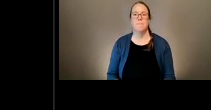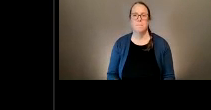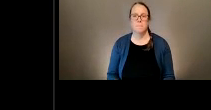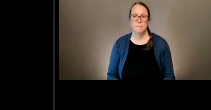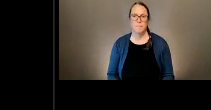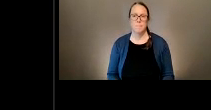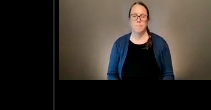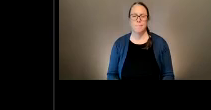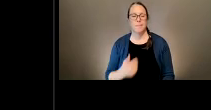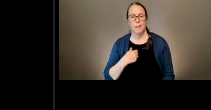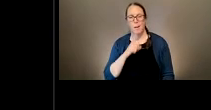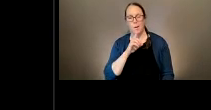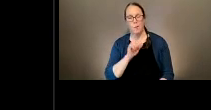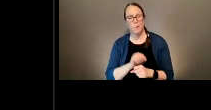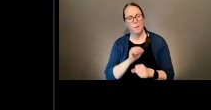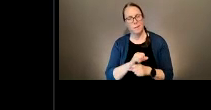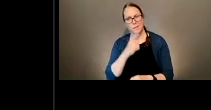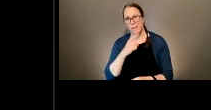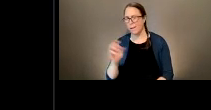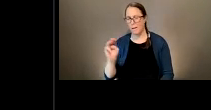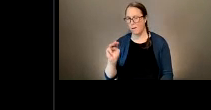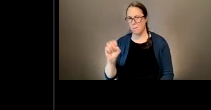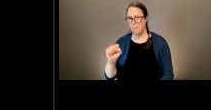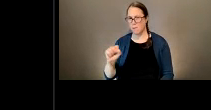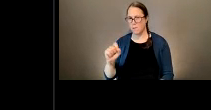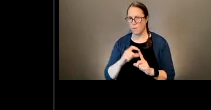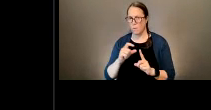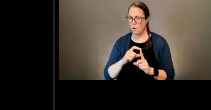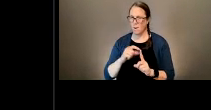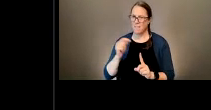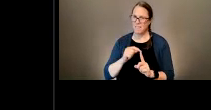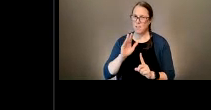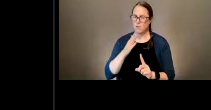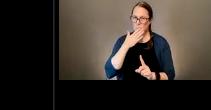I'd really say that Microsoft Word is gonna be your best bet for-